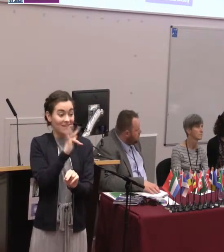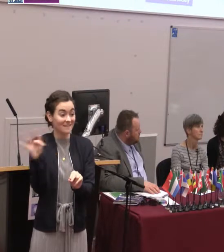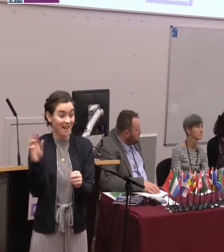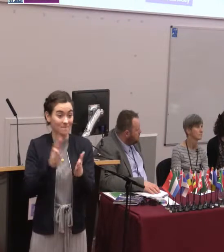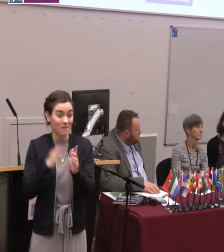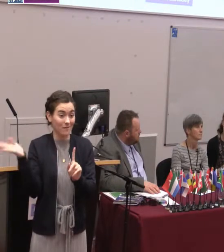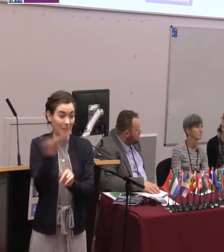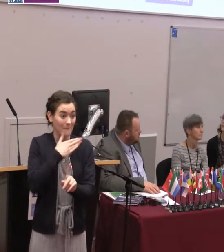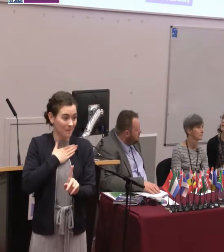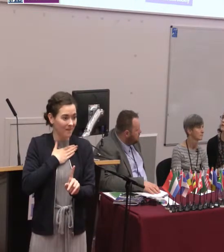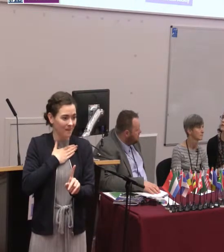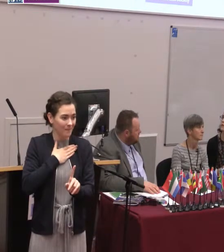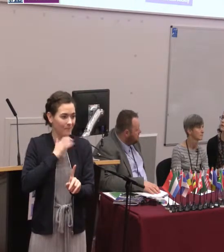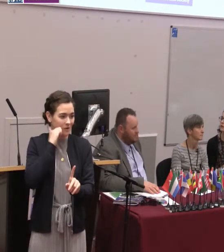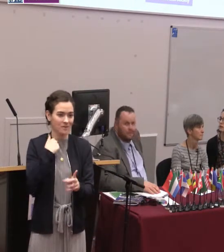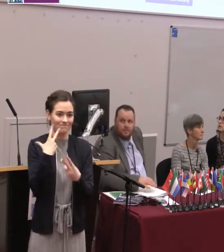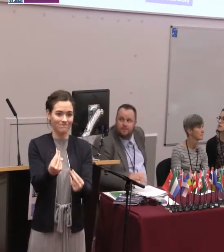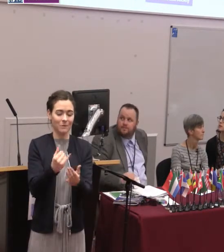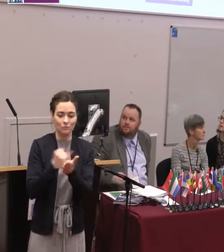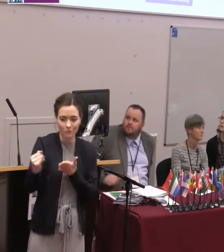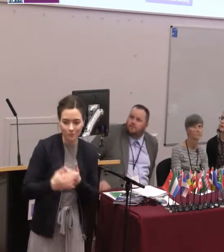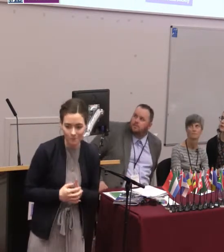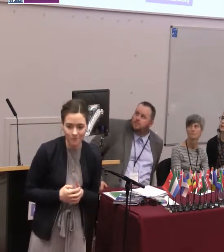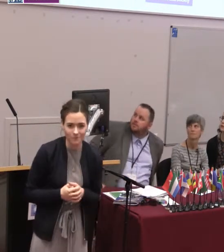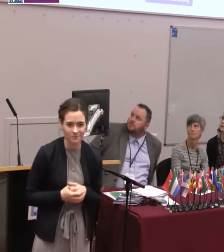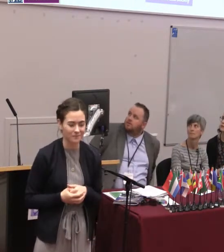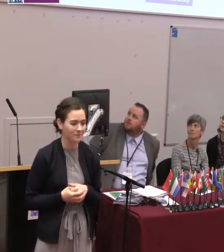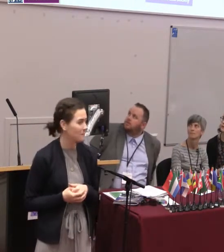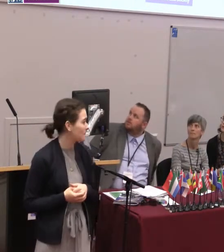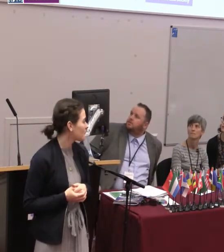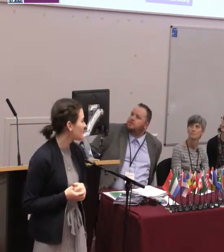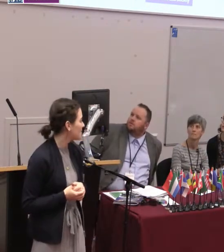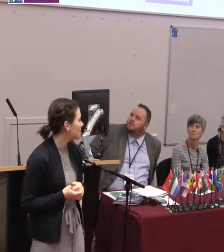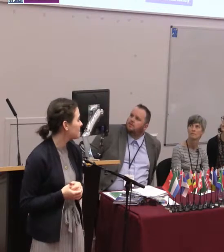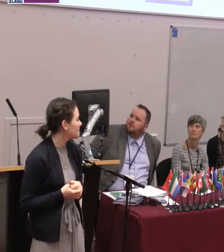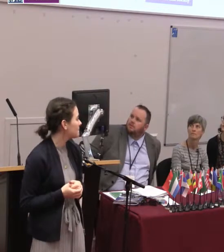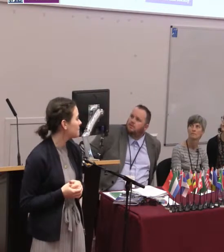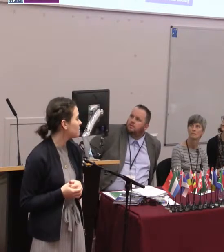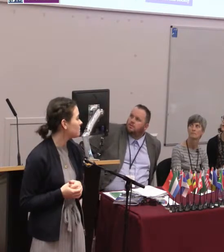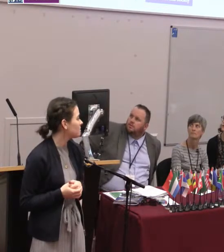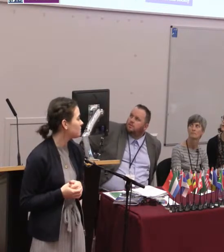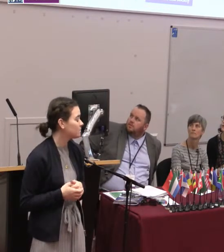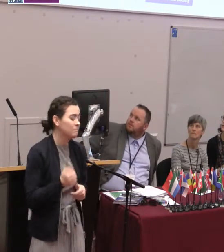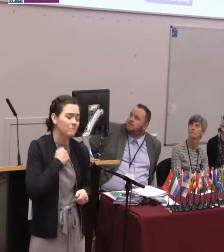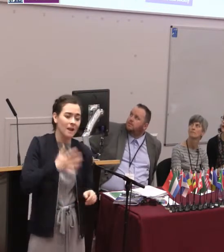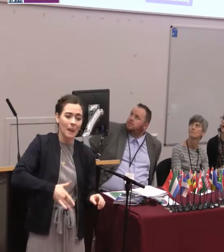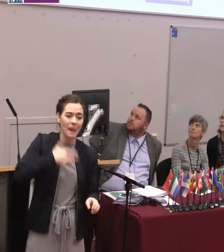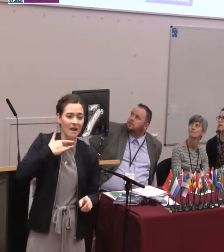as well. It meant that I was…